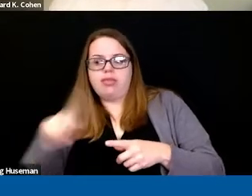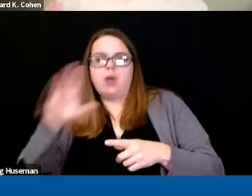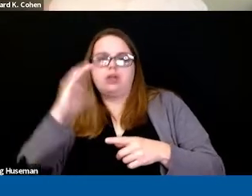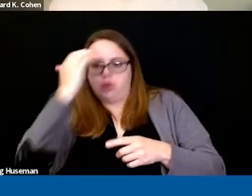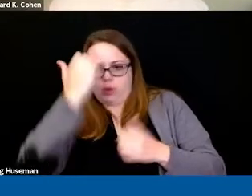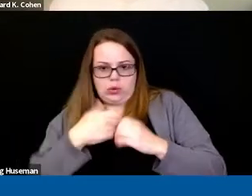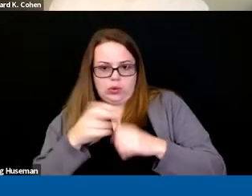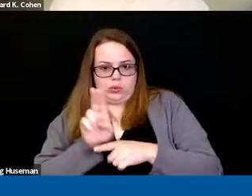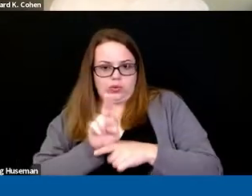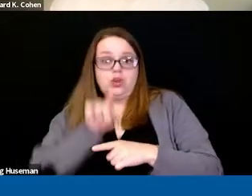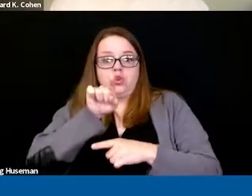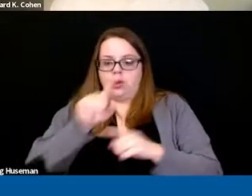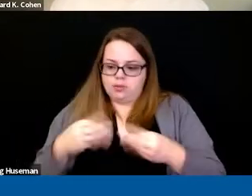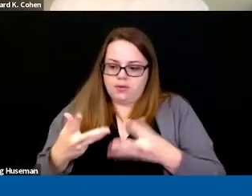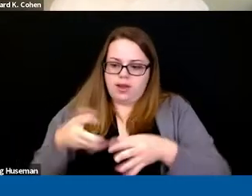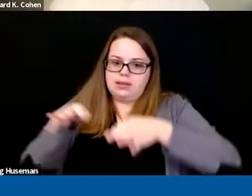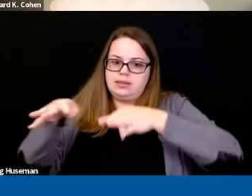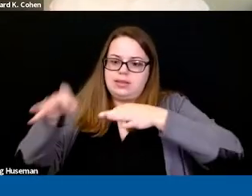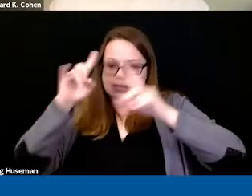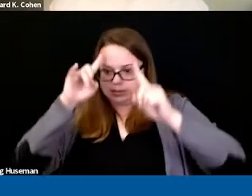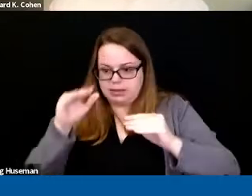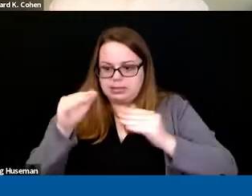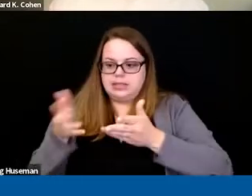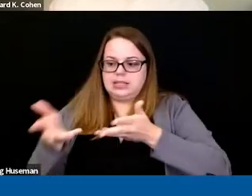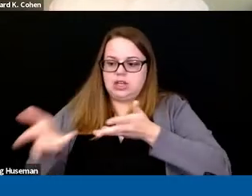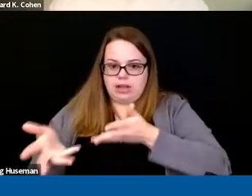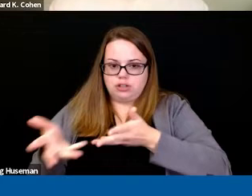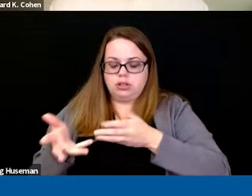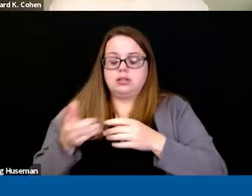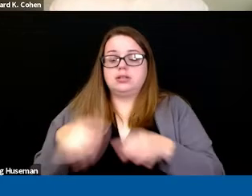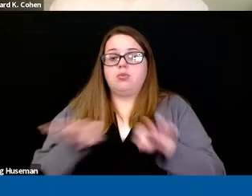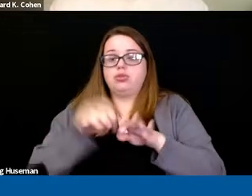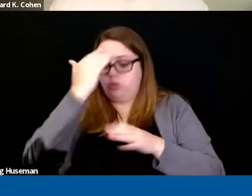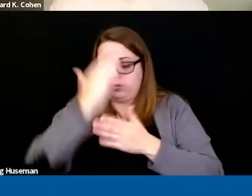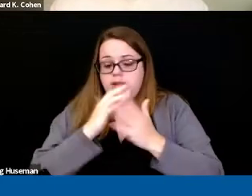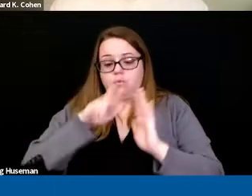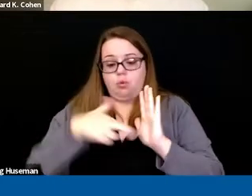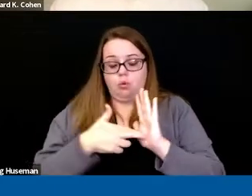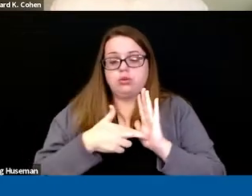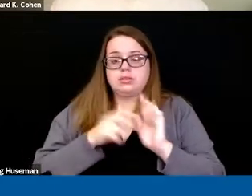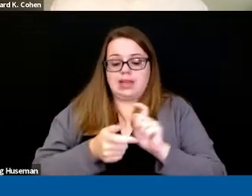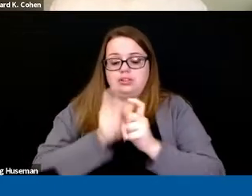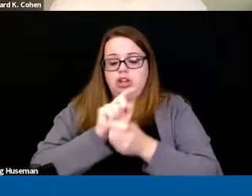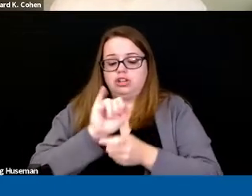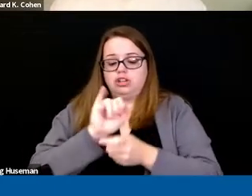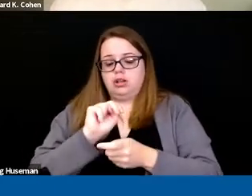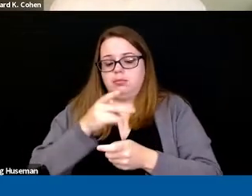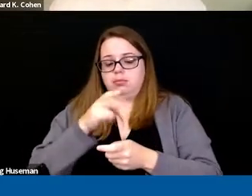So you need to provide the expected interaction. It's important to know that certain roles can change input modes for various assistive technologies.